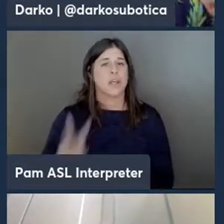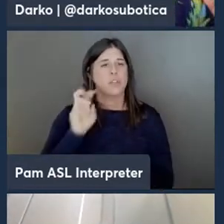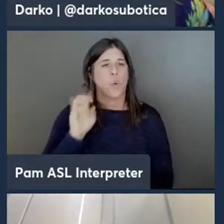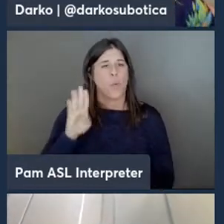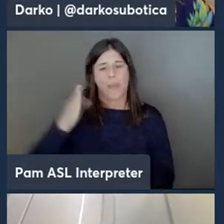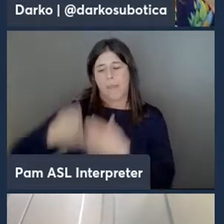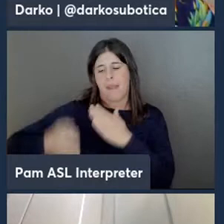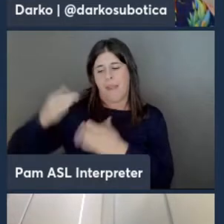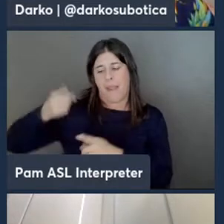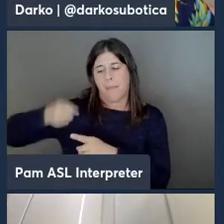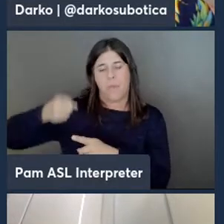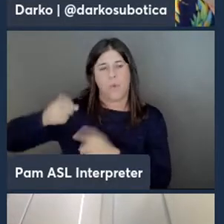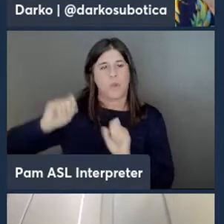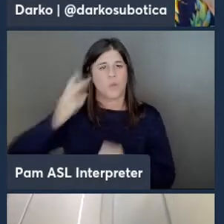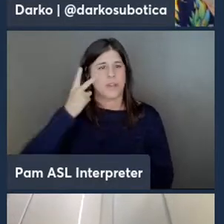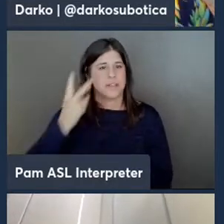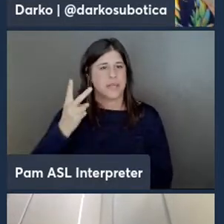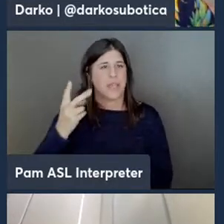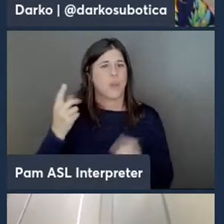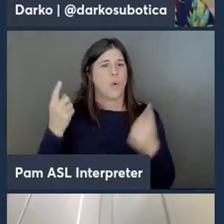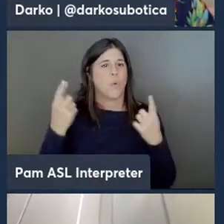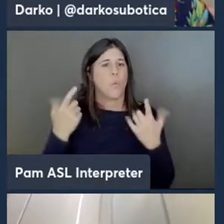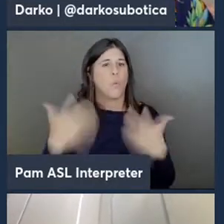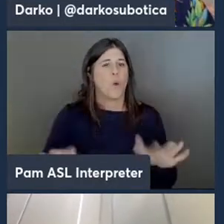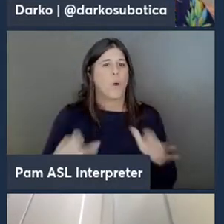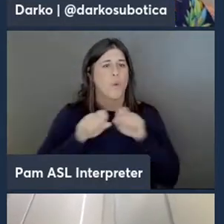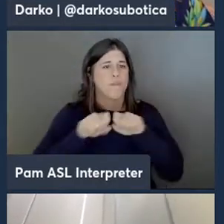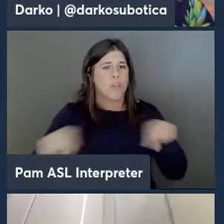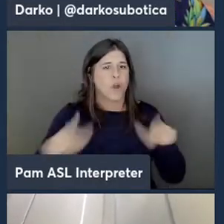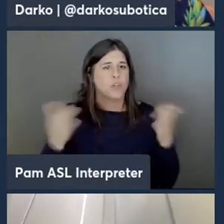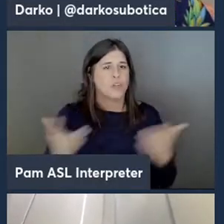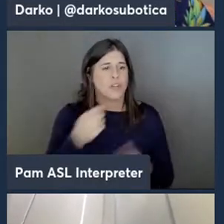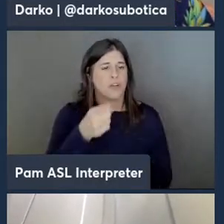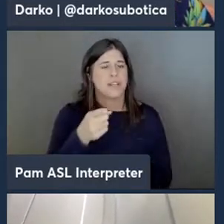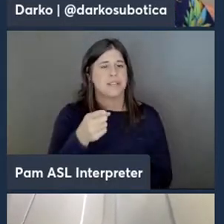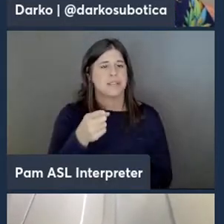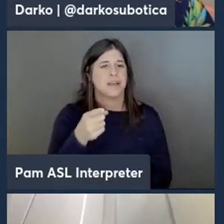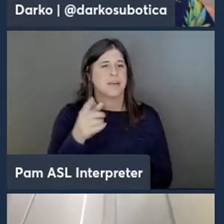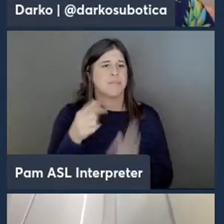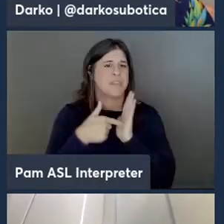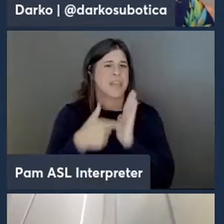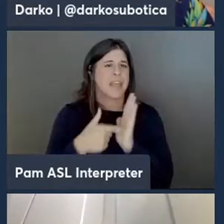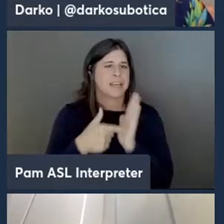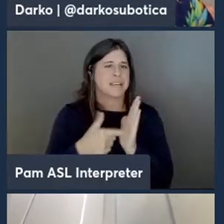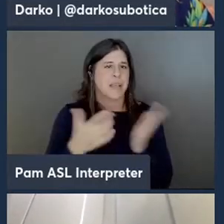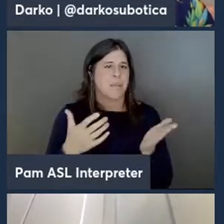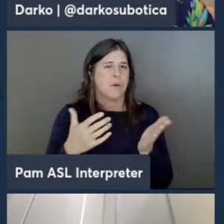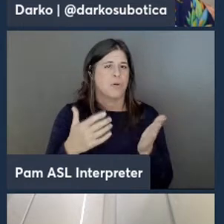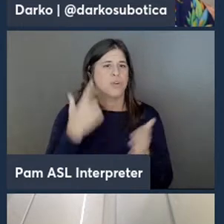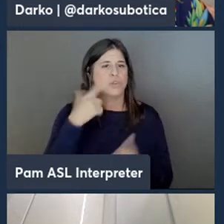Okay. And what we have launched here is a example session. So if I go here to applications,